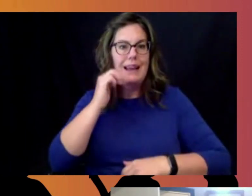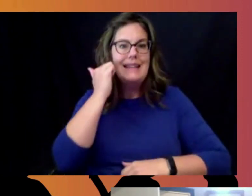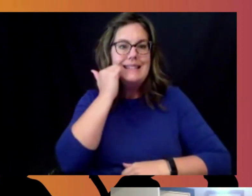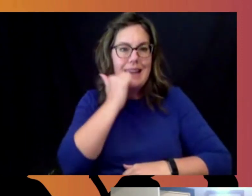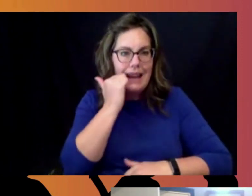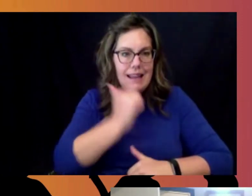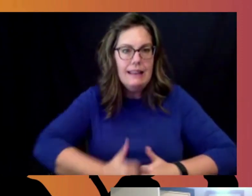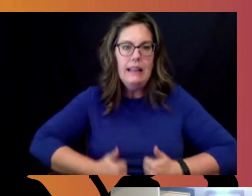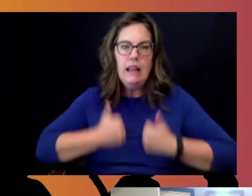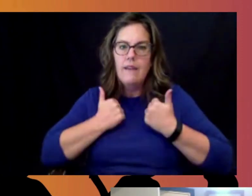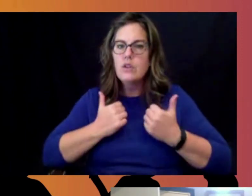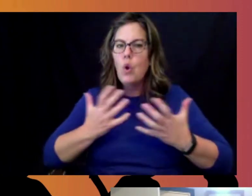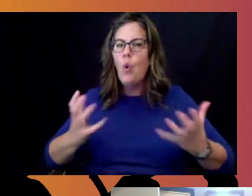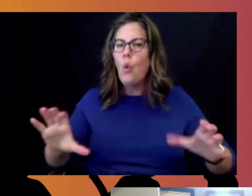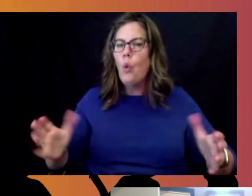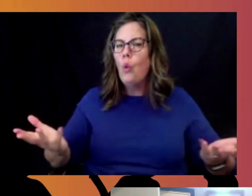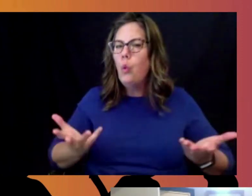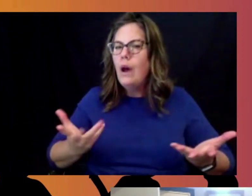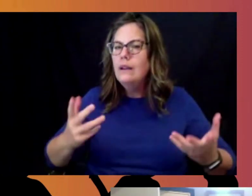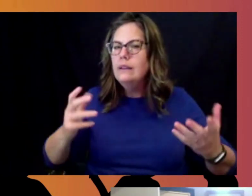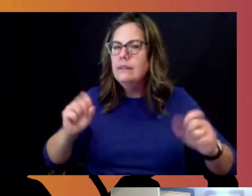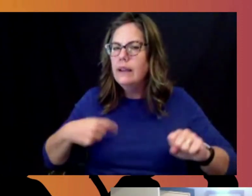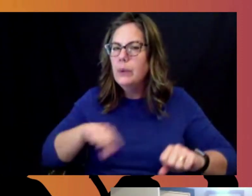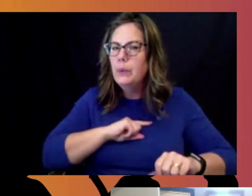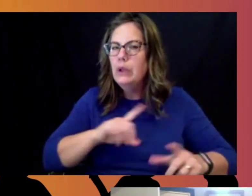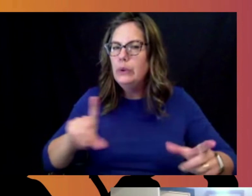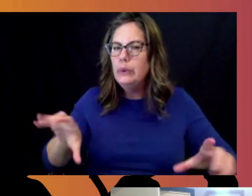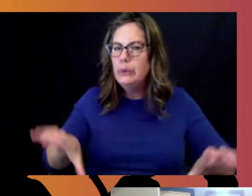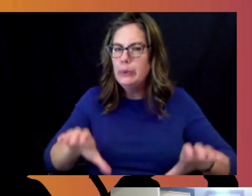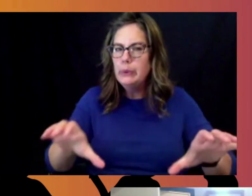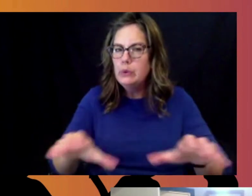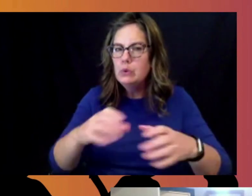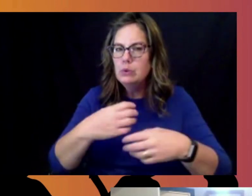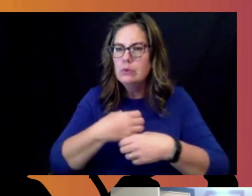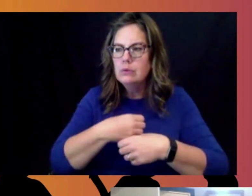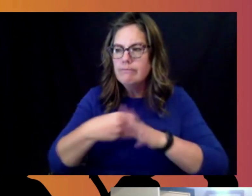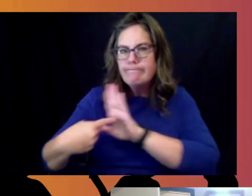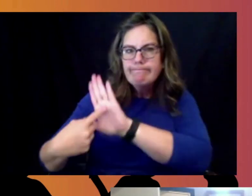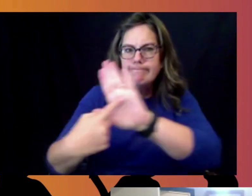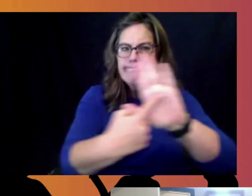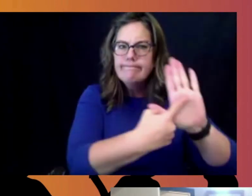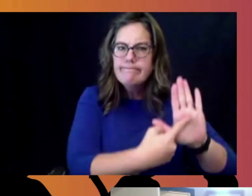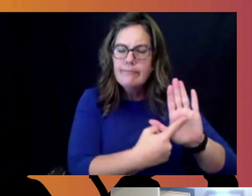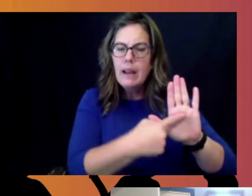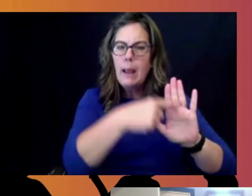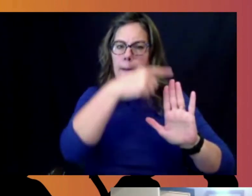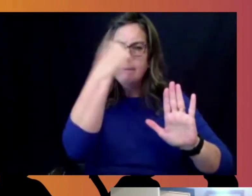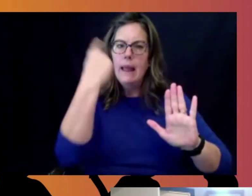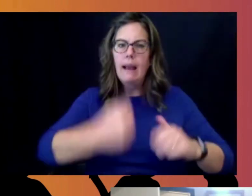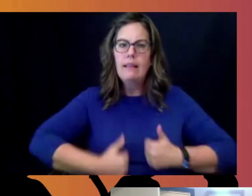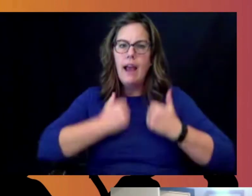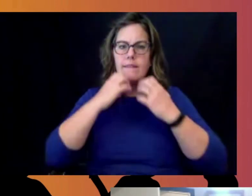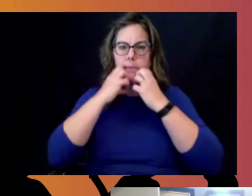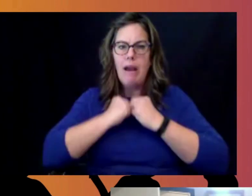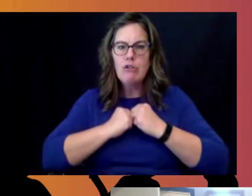our daily lives to make black lives matter to live our fullest selves and show ourselves the most